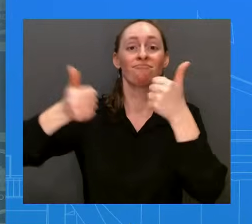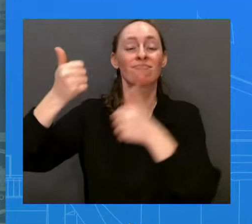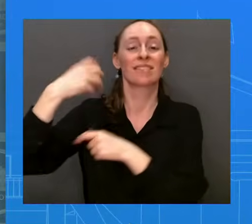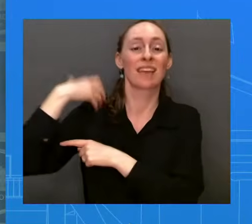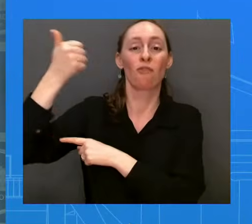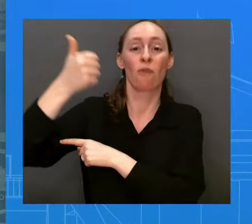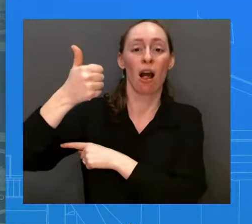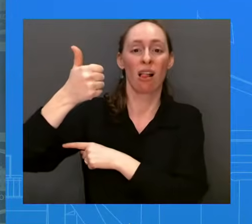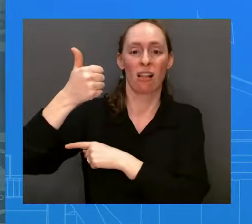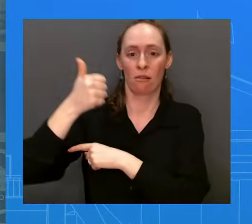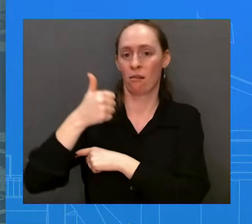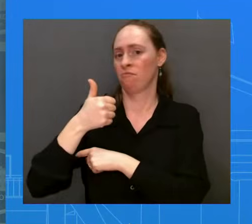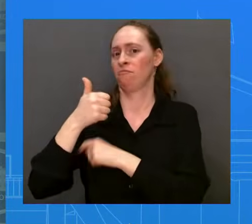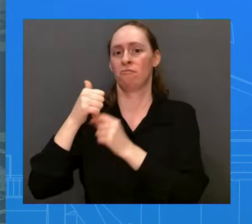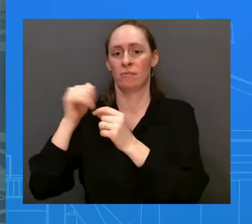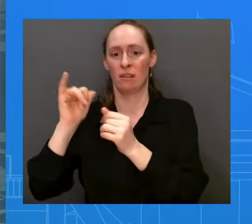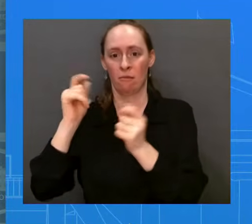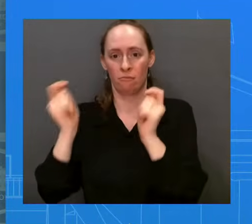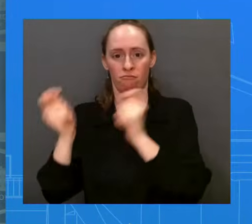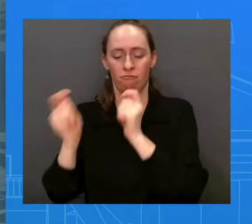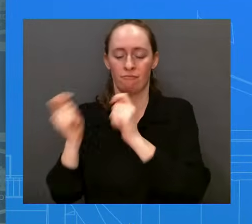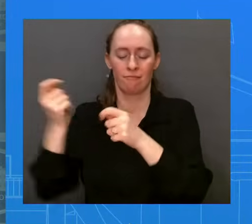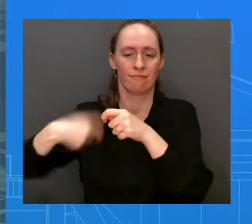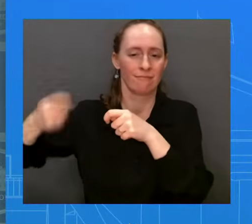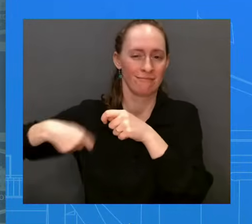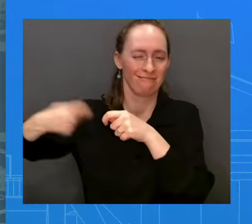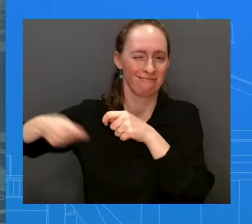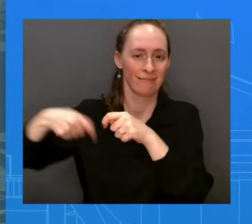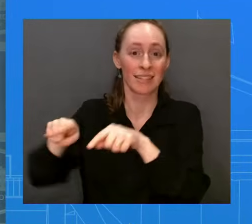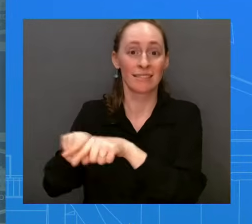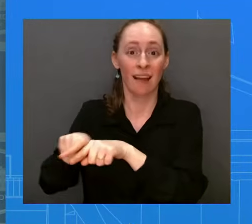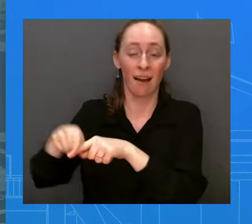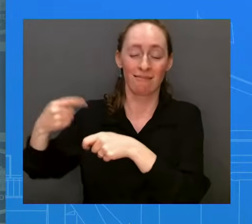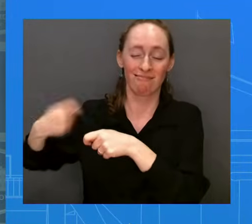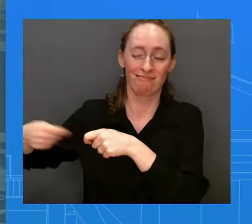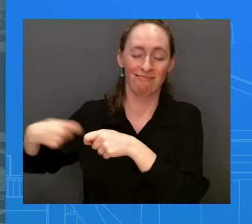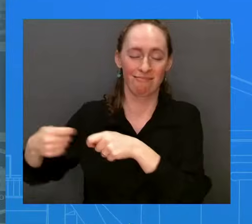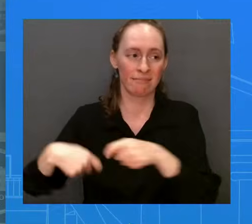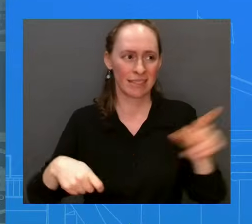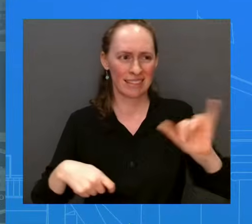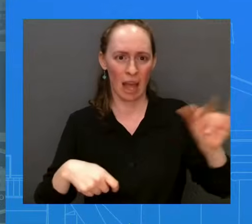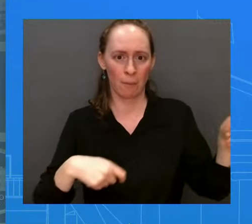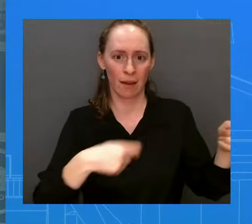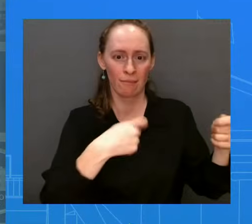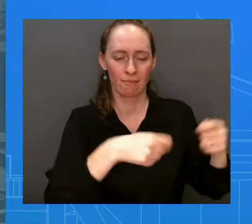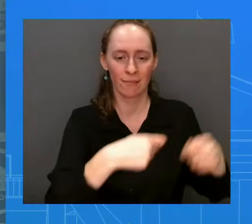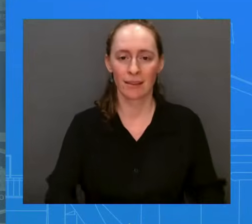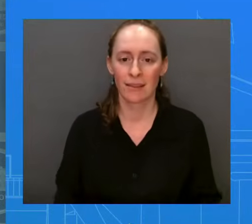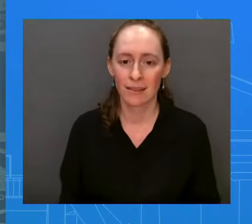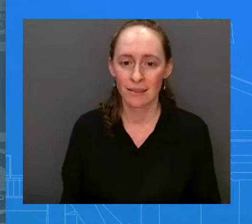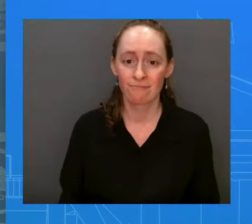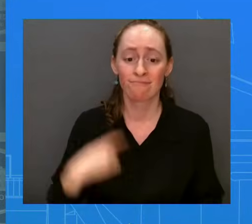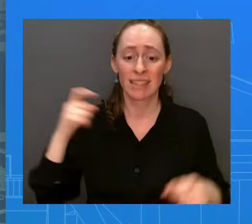sorry, guys, we have to end the briefing. I got to go into the Oval. But I will see you tomorrow. And thank you for the compliment on the smile.